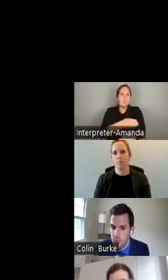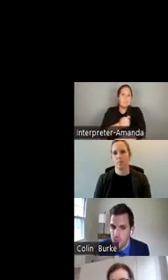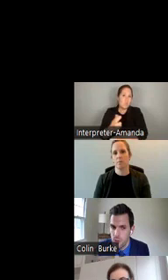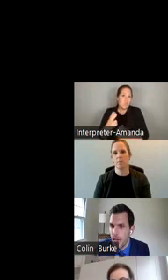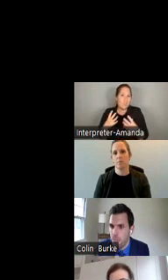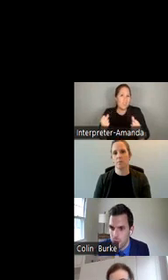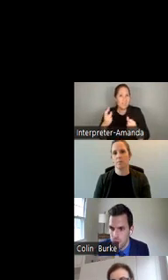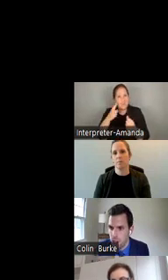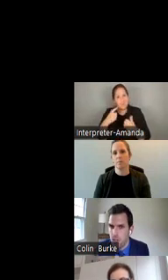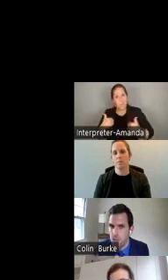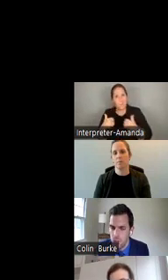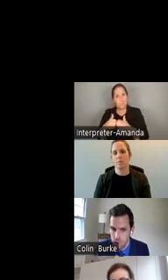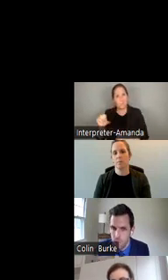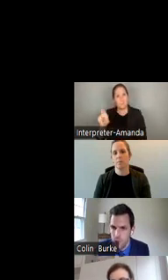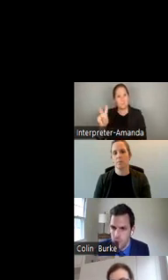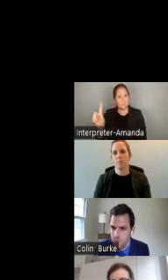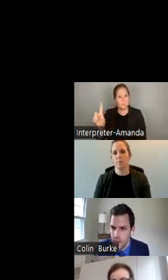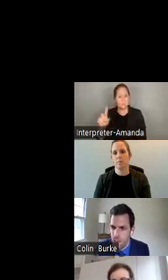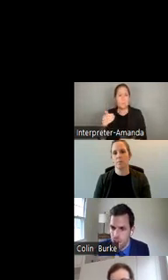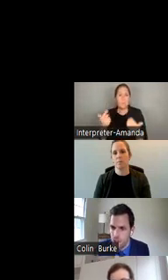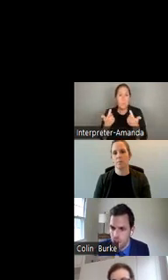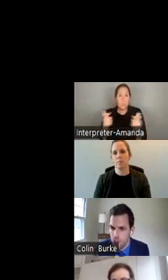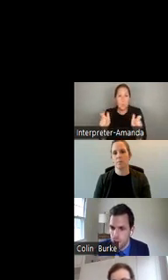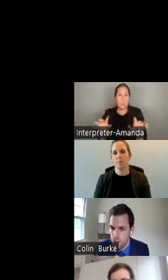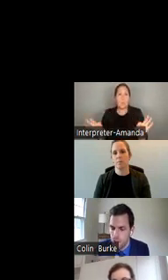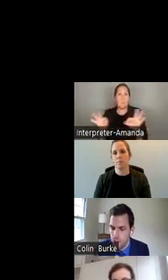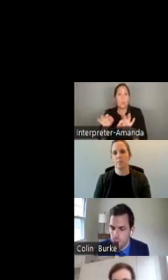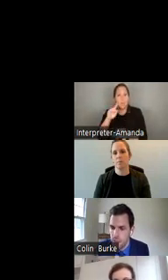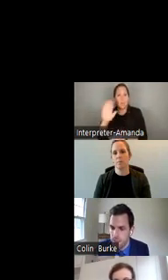these youth so absolutely a hugely important factor and component to the treatment plan